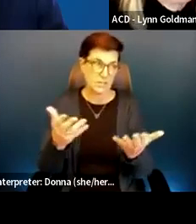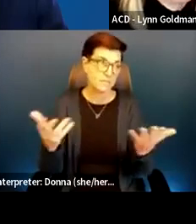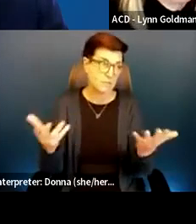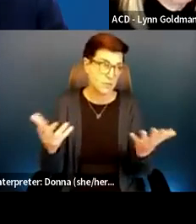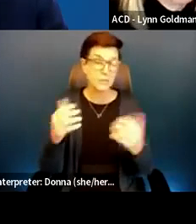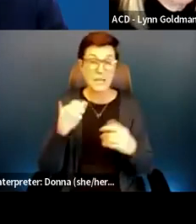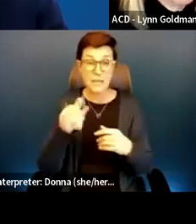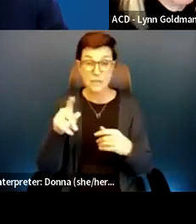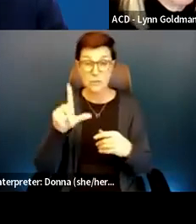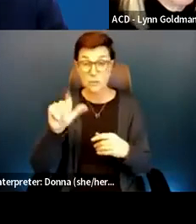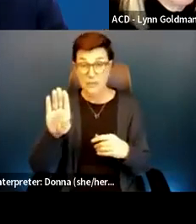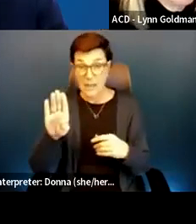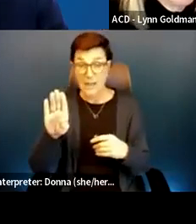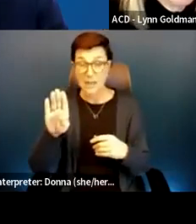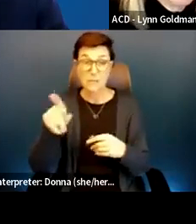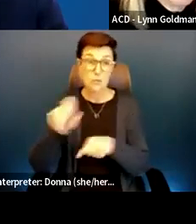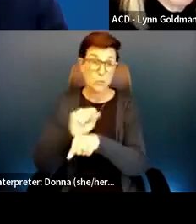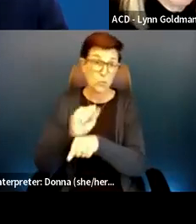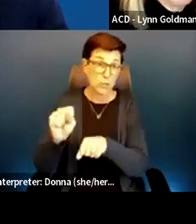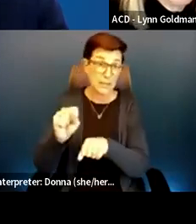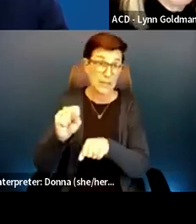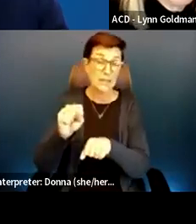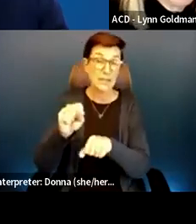that you report to somebody who is not a lab scientist